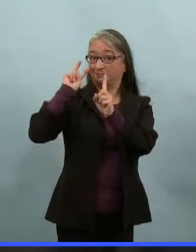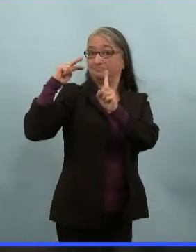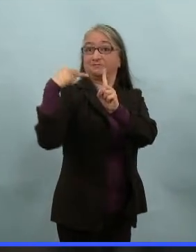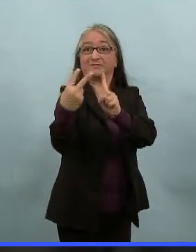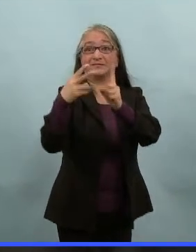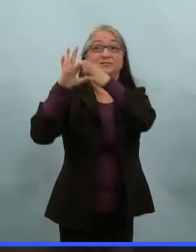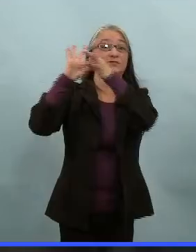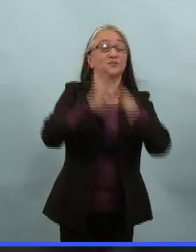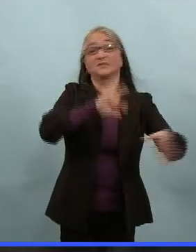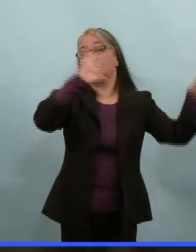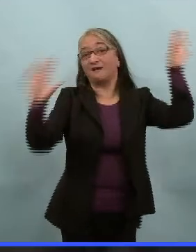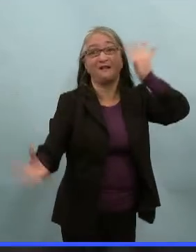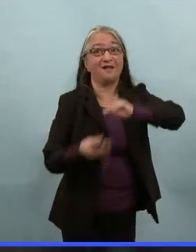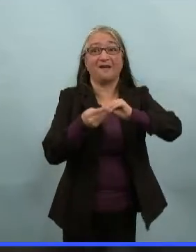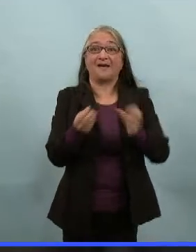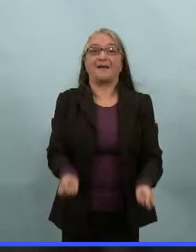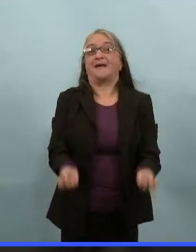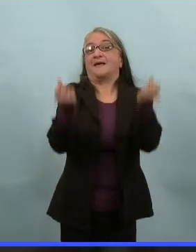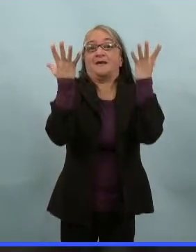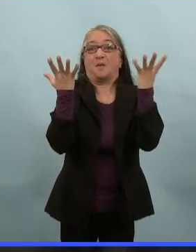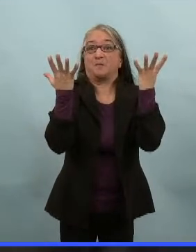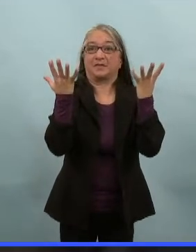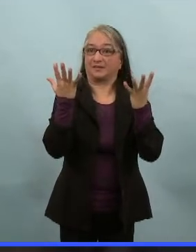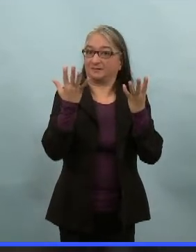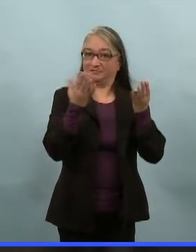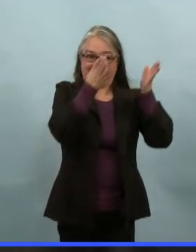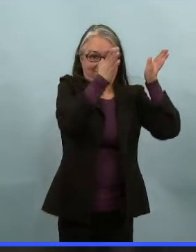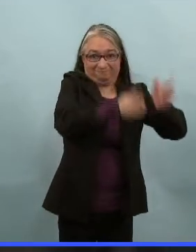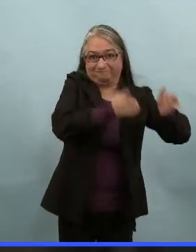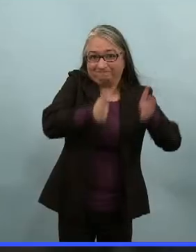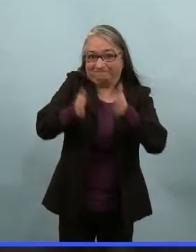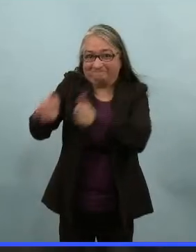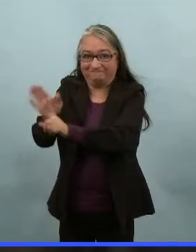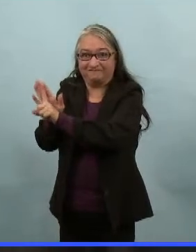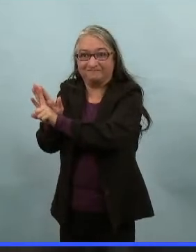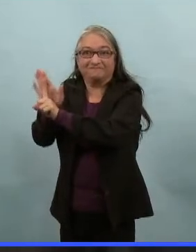of cases this is more about the impacts on the acute care system so a lot more focus will be done